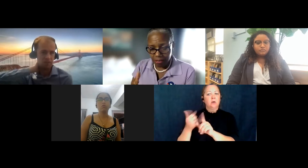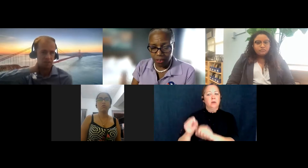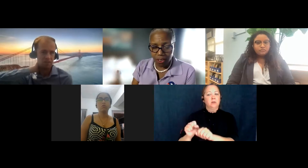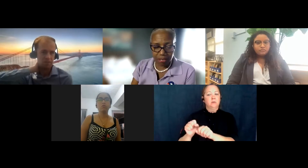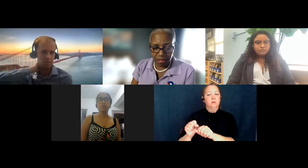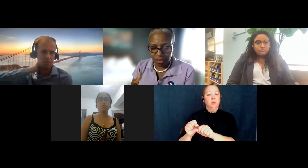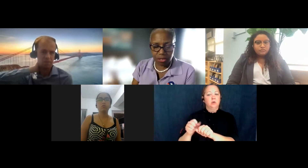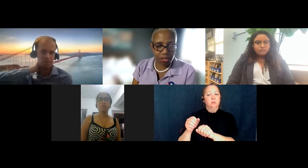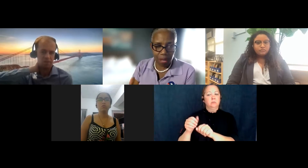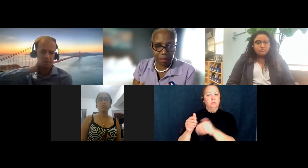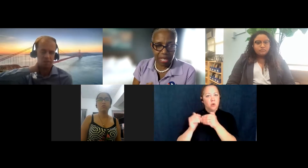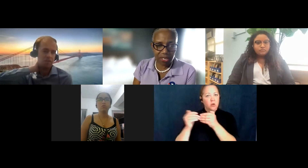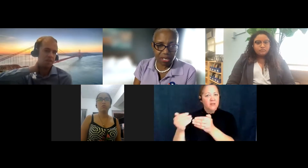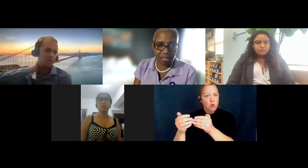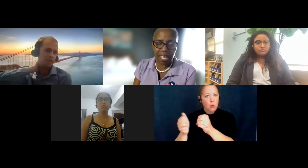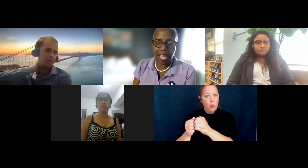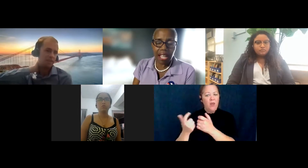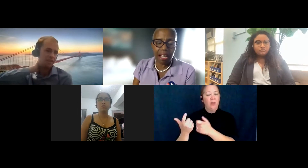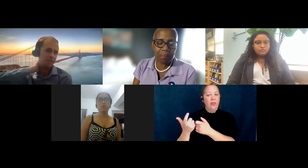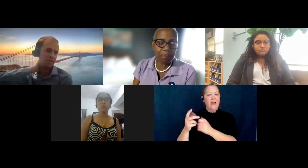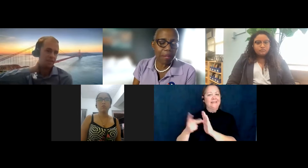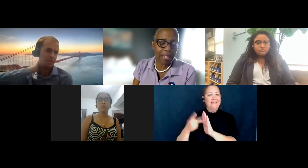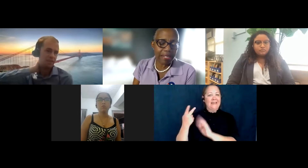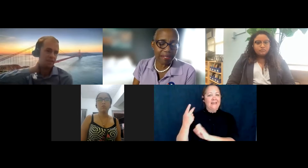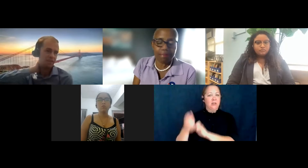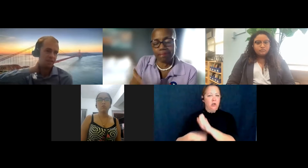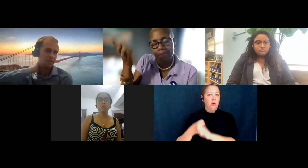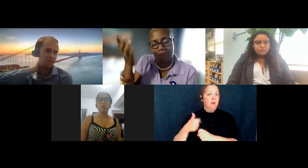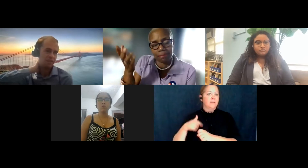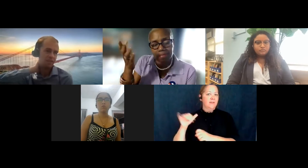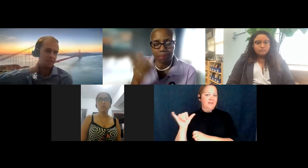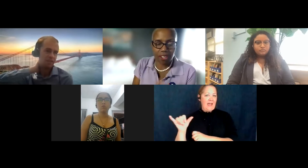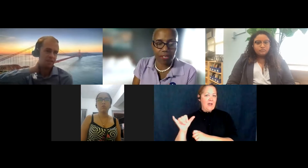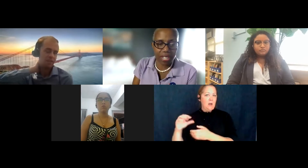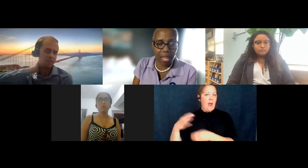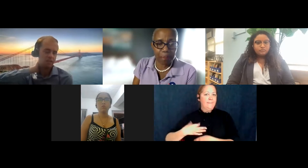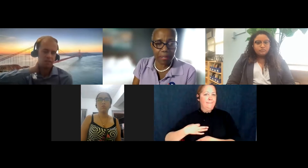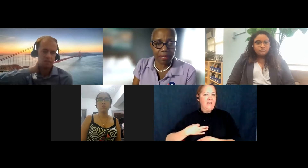for the two applications. COVID happened,